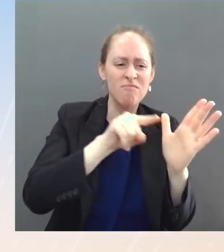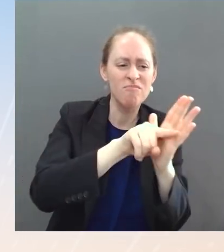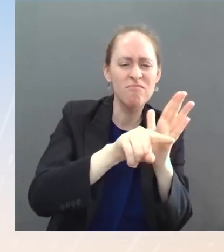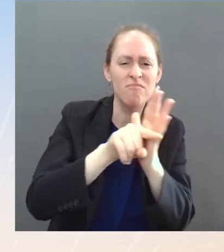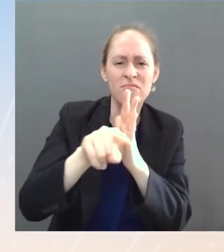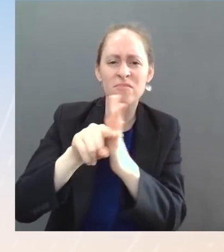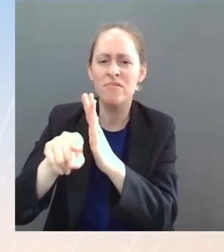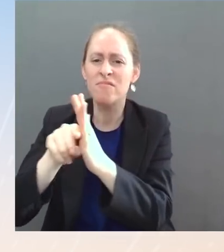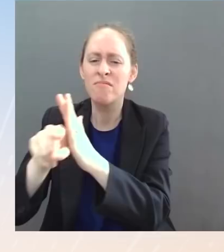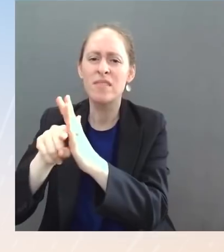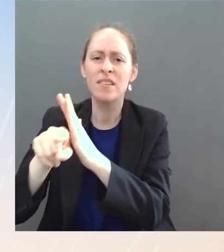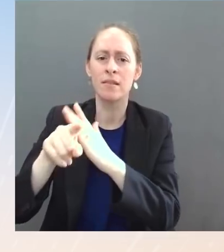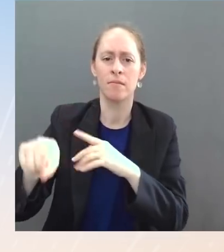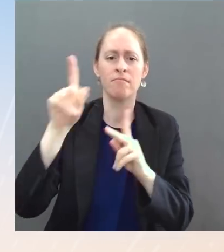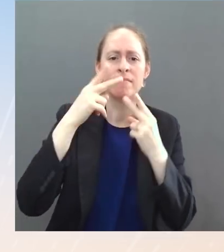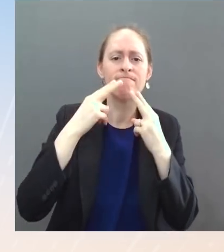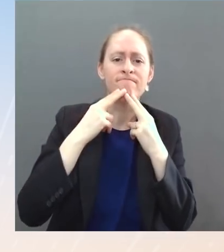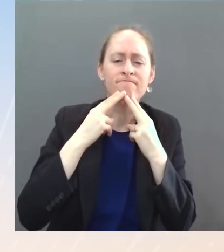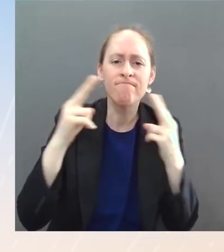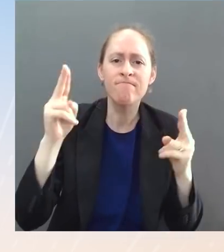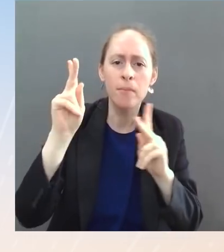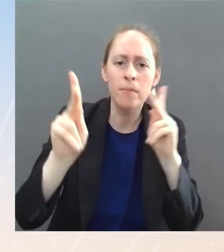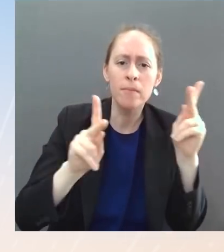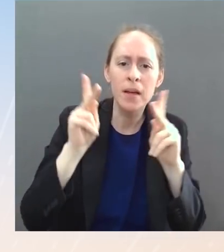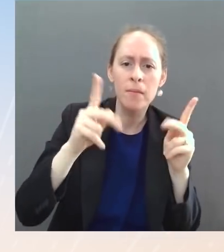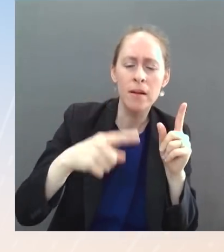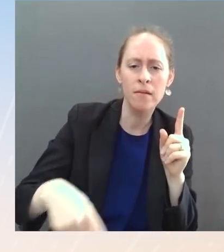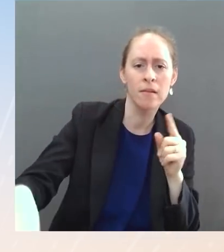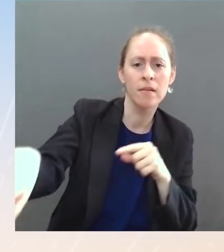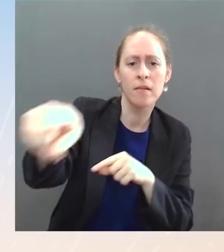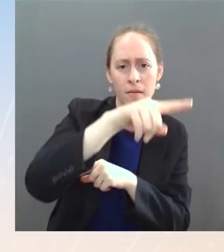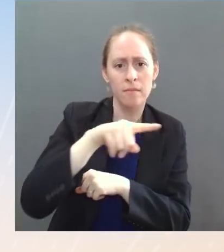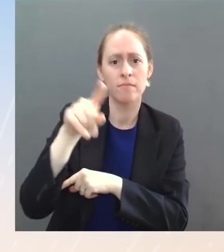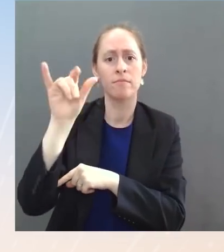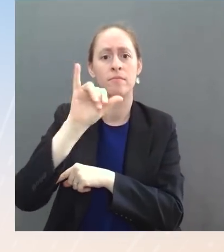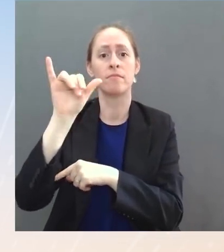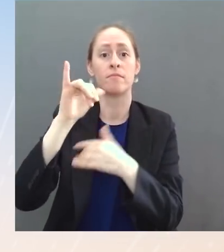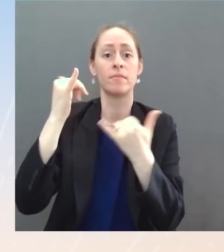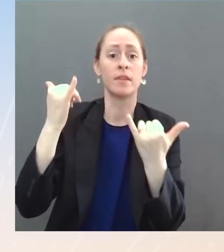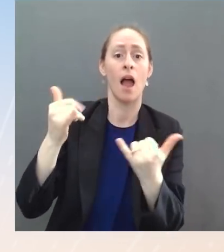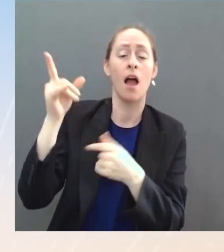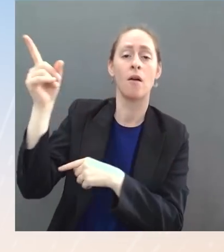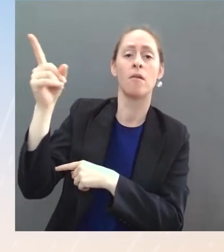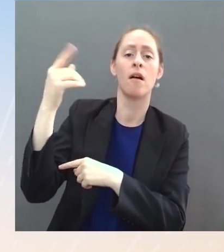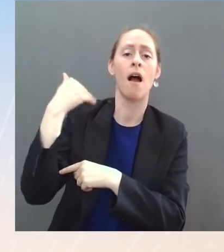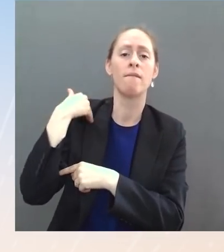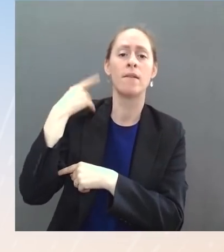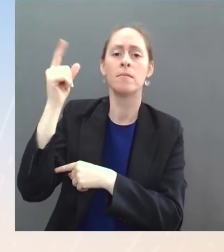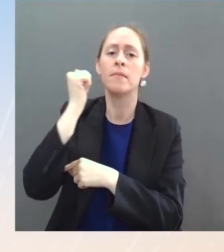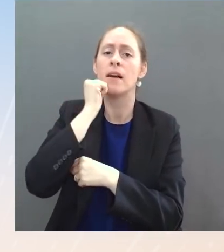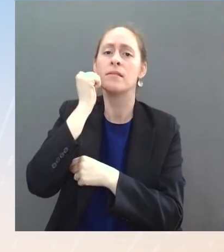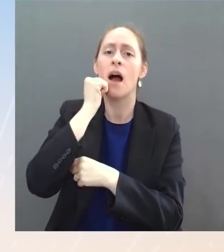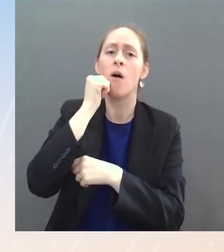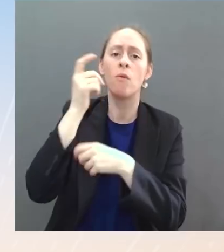in using military pressure to find a political settlement, if this offensive in the east proves to gain some traction,